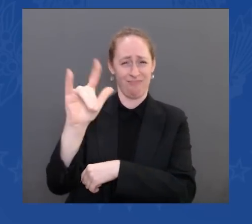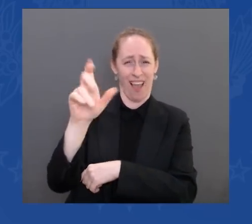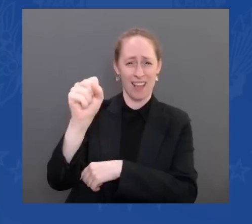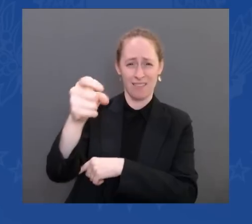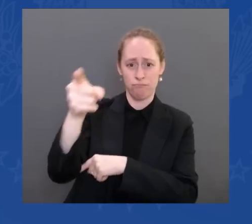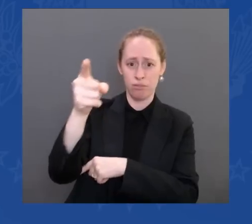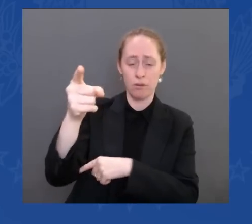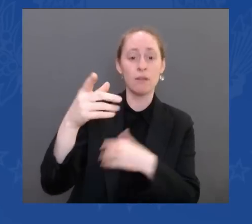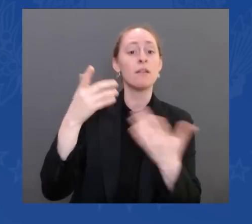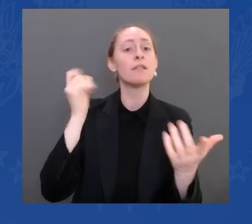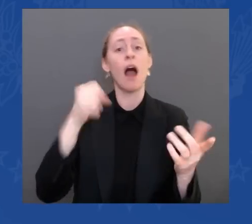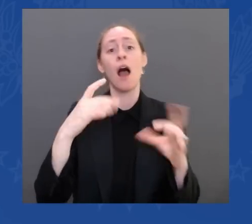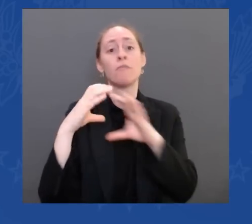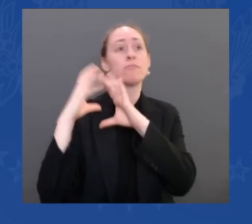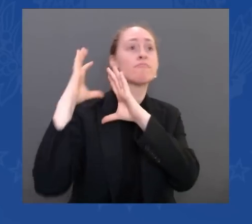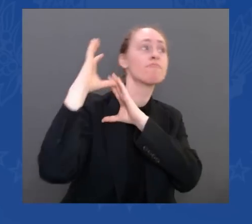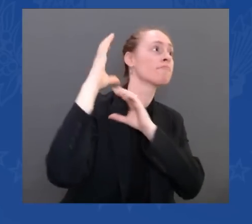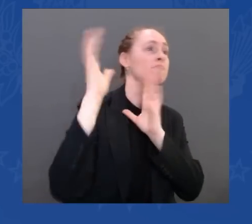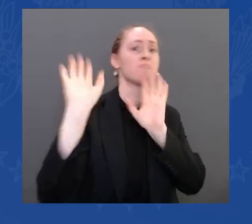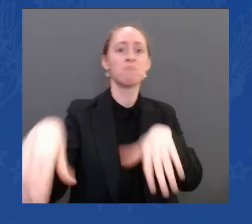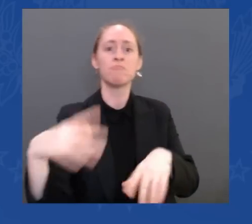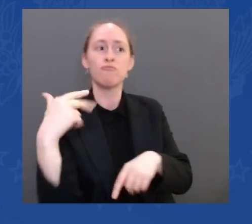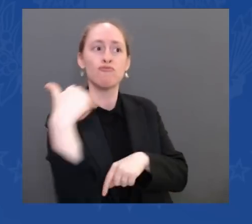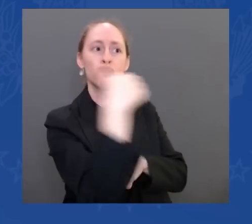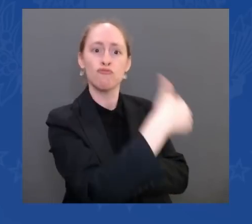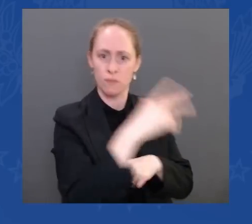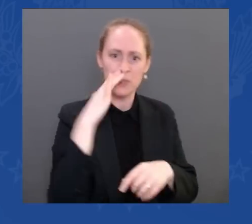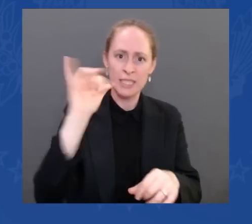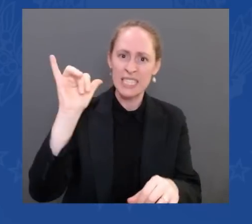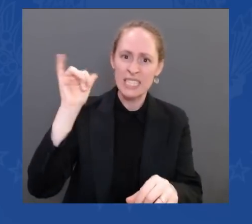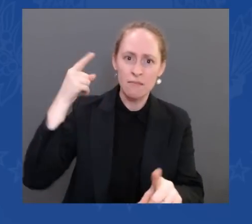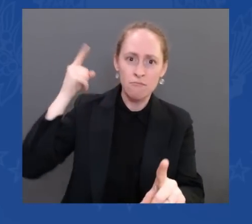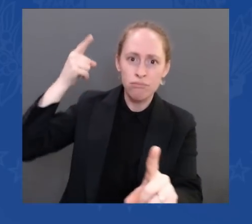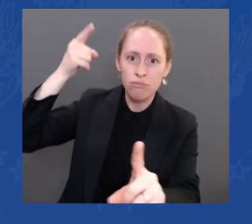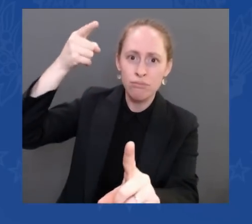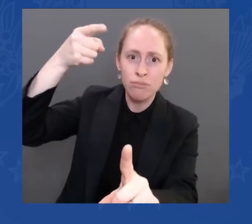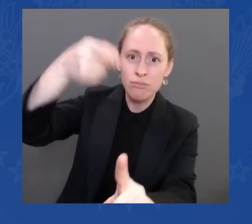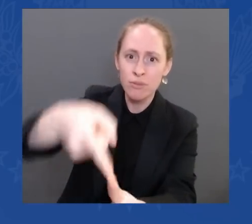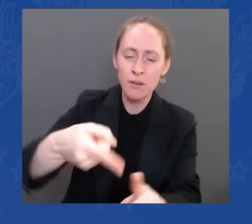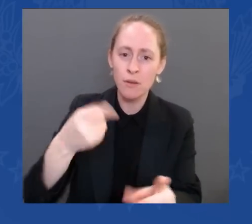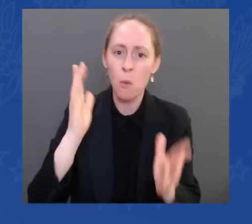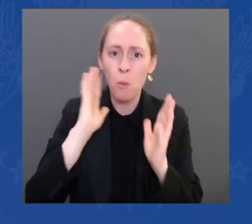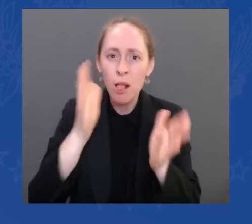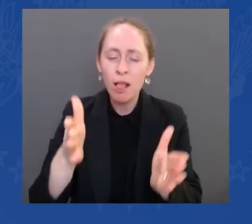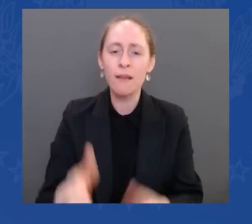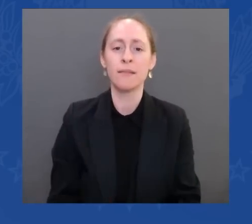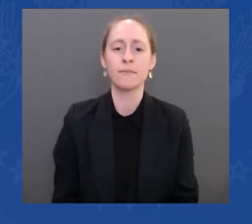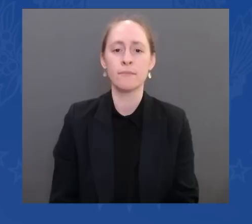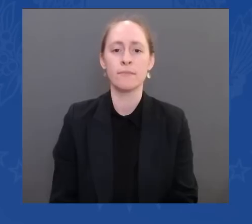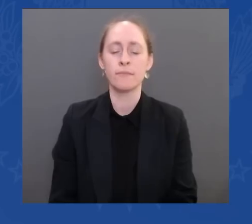but for anybody who may be listening -- can change positions or take cover before that Javelin even strikes home and strikes the target.